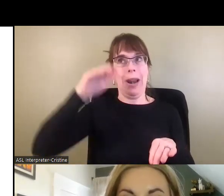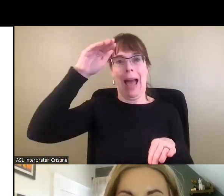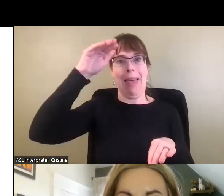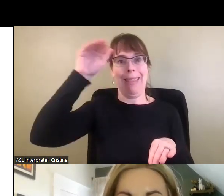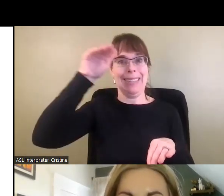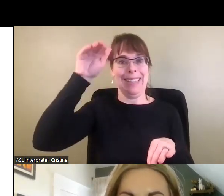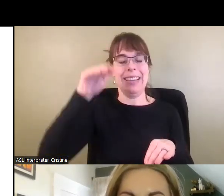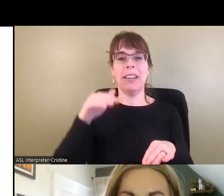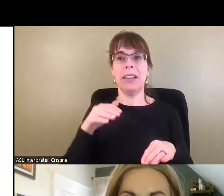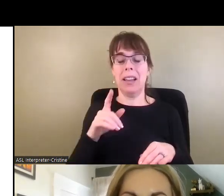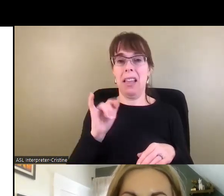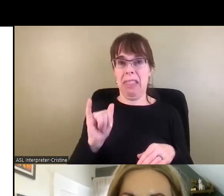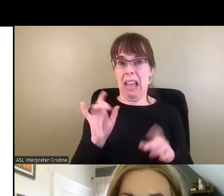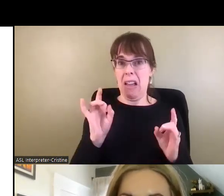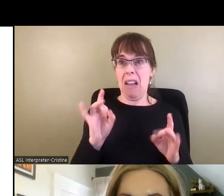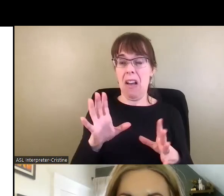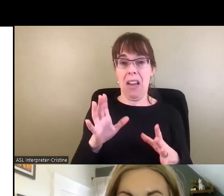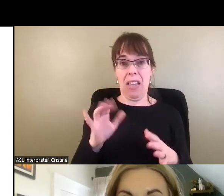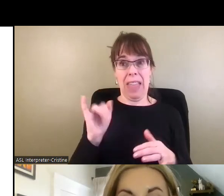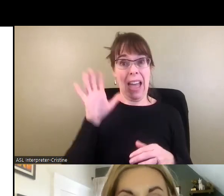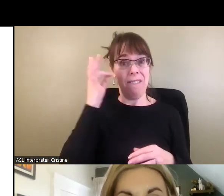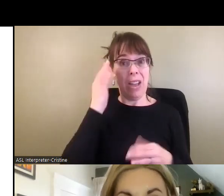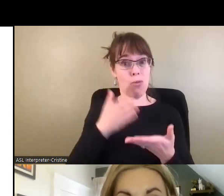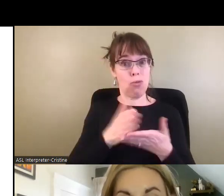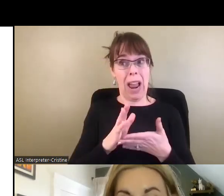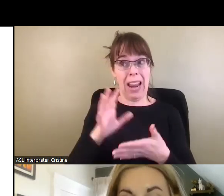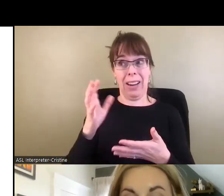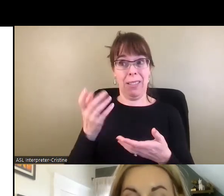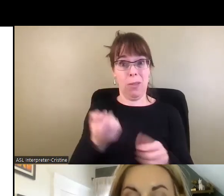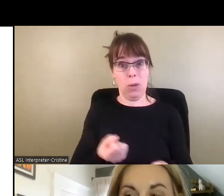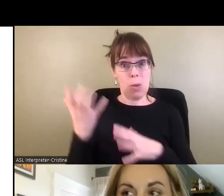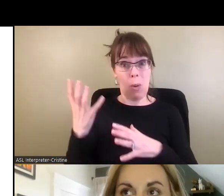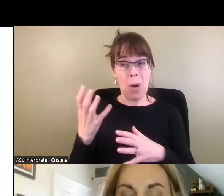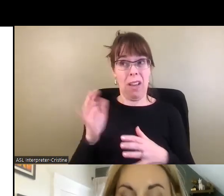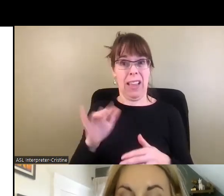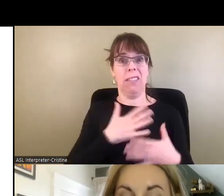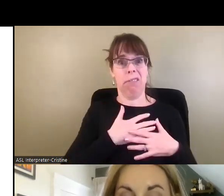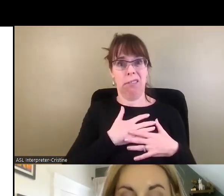devastating to have that federal right to abortion care lost, at that level and that protection lost,